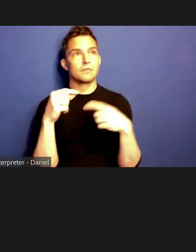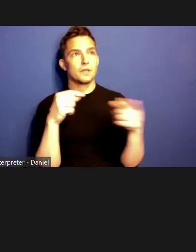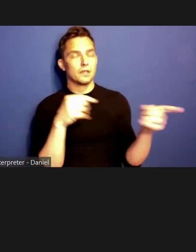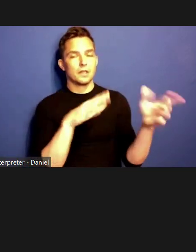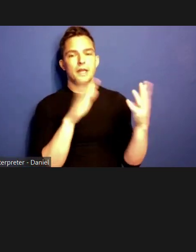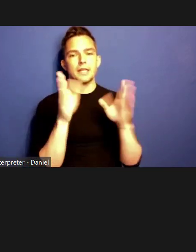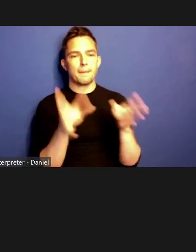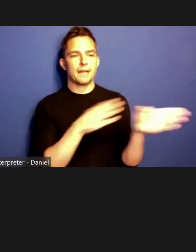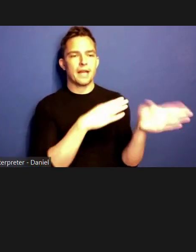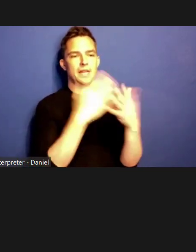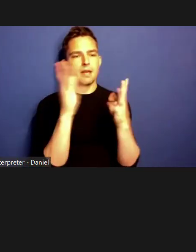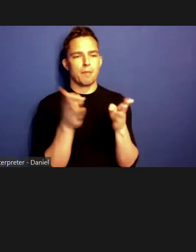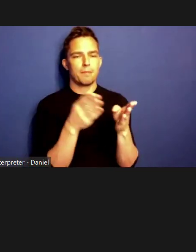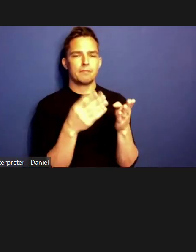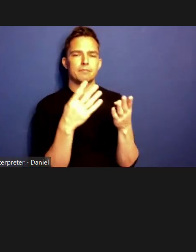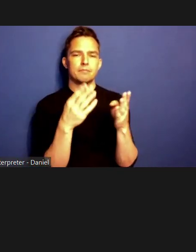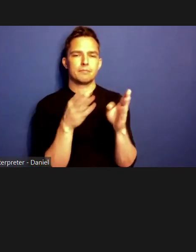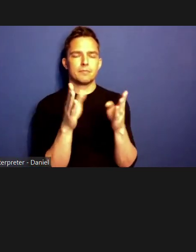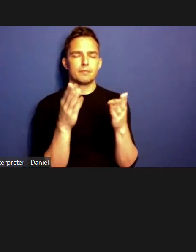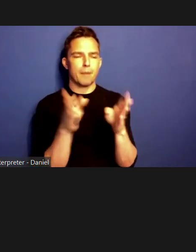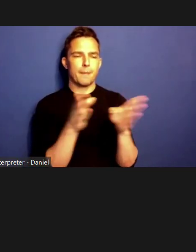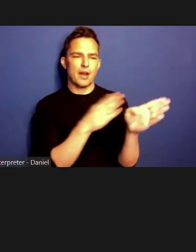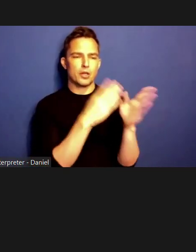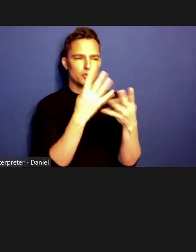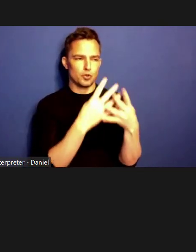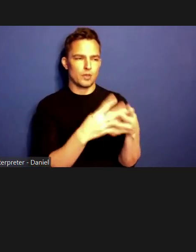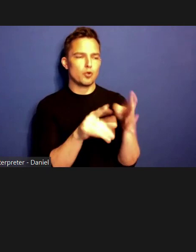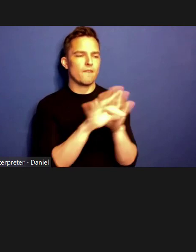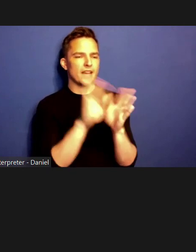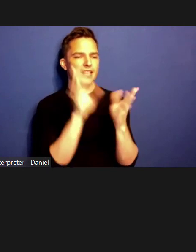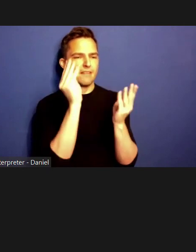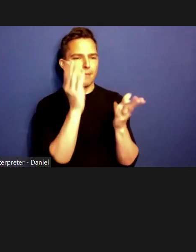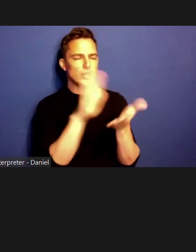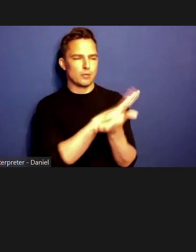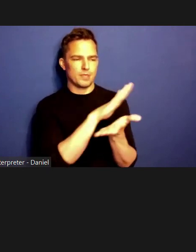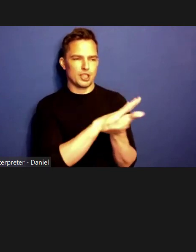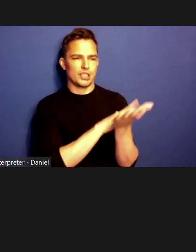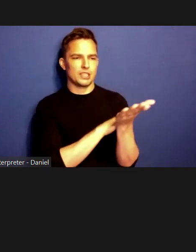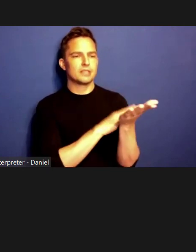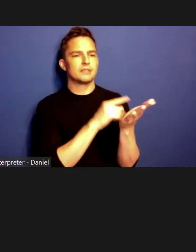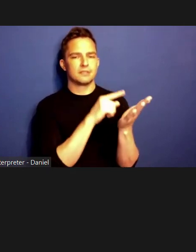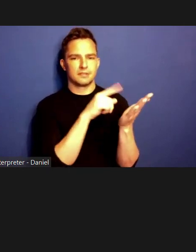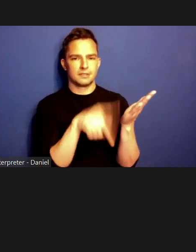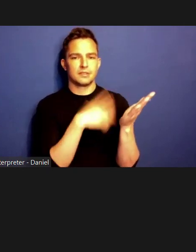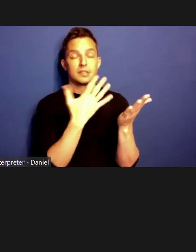You will find information sheets, some colorful info graphics that